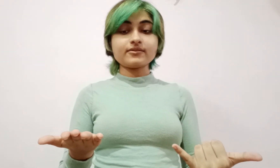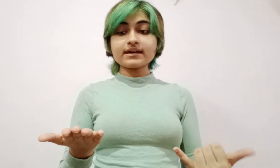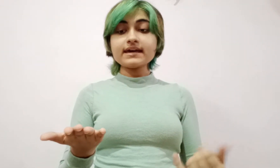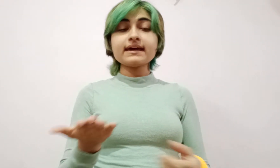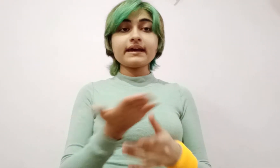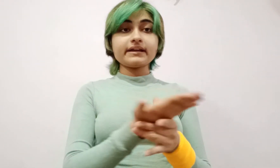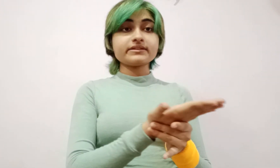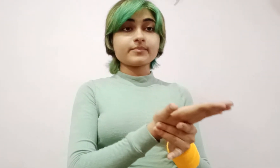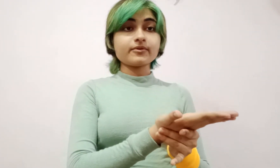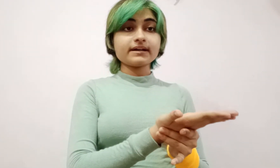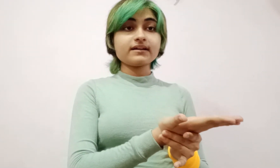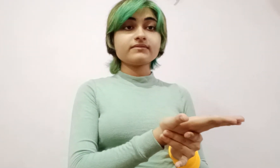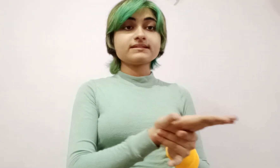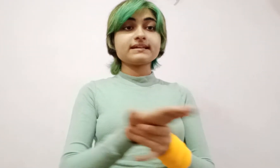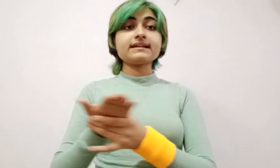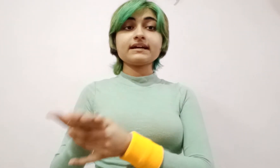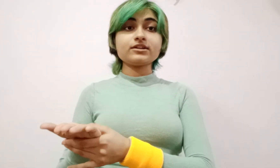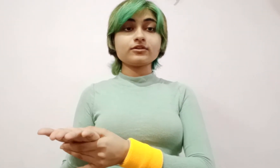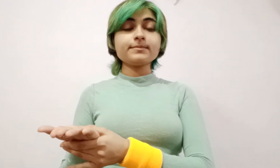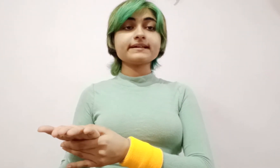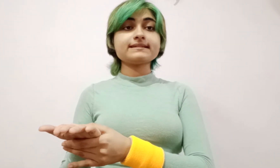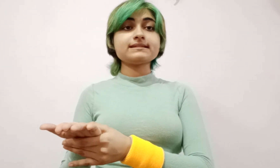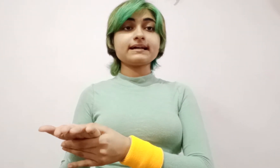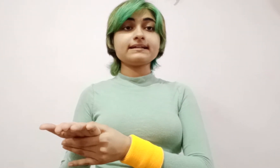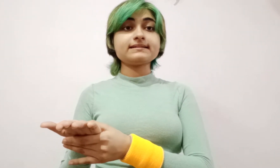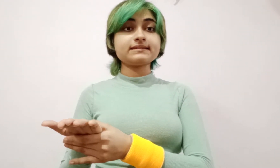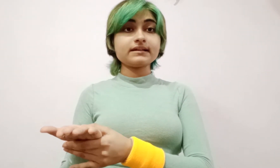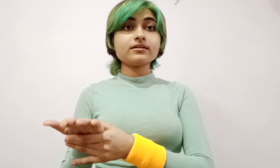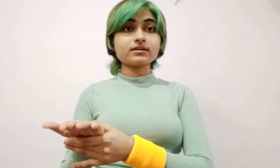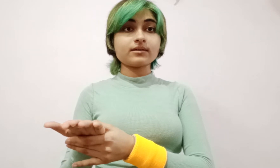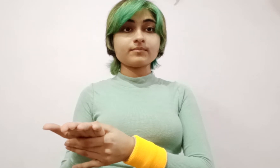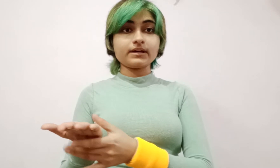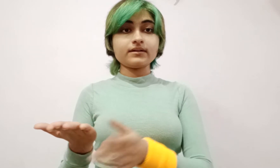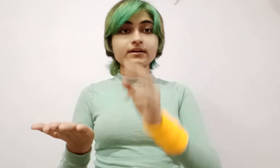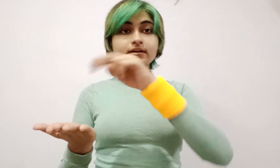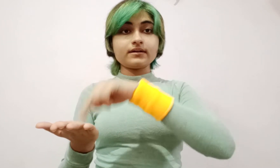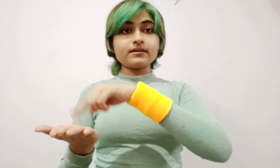Okay, and your support hand will stay right here, because the sign is still not complete.